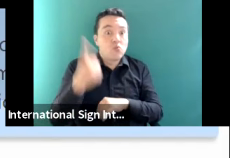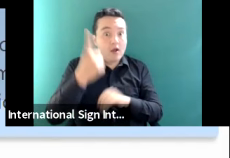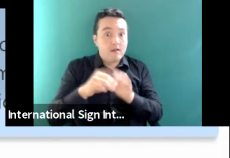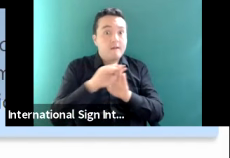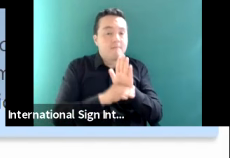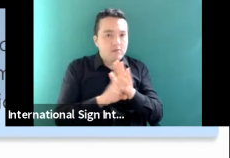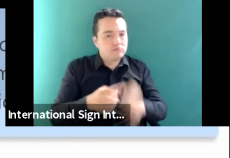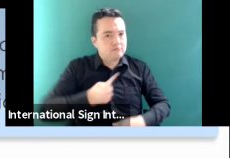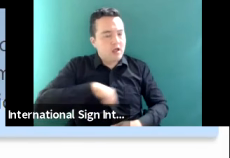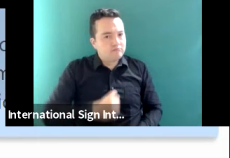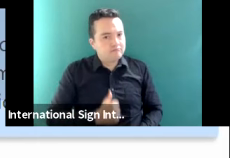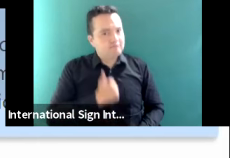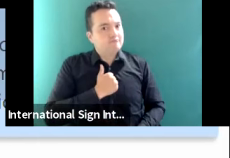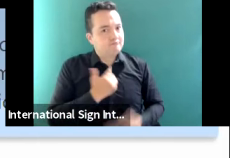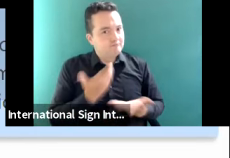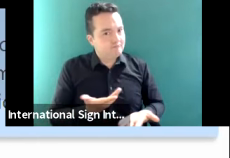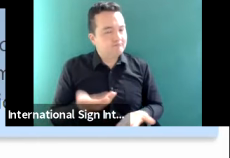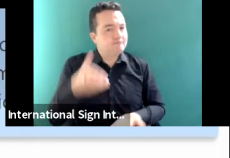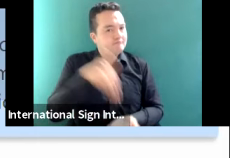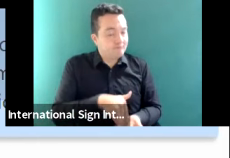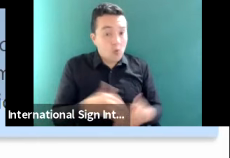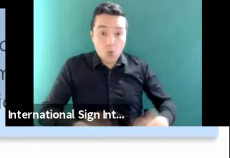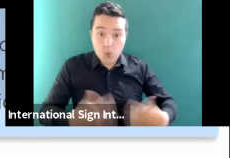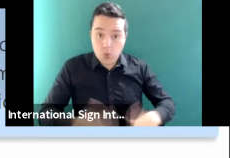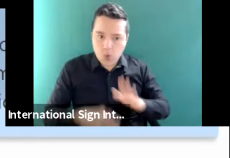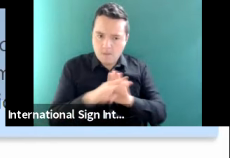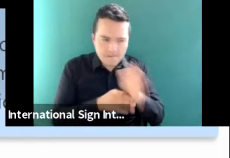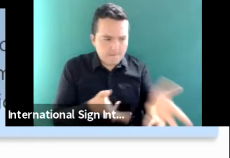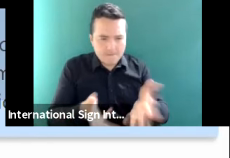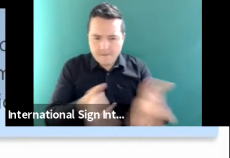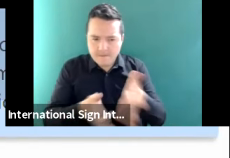We have the disability program. We are running master classes and tailor the training.